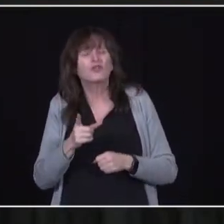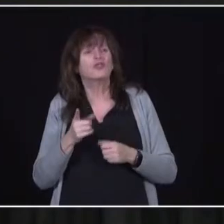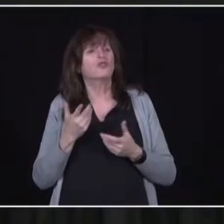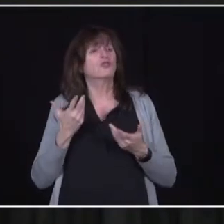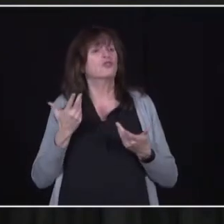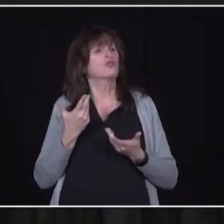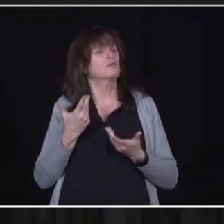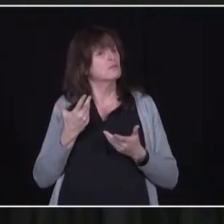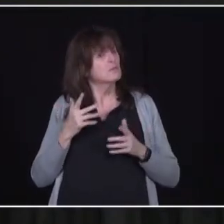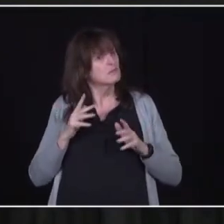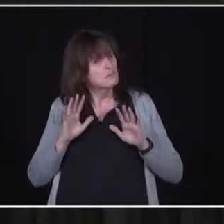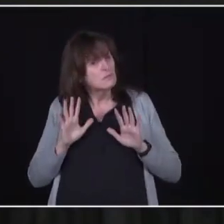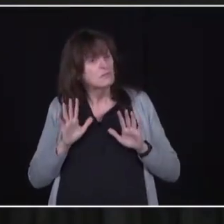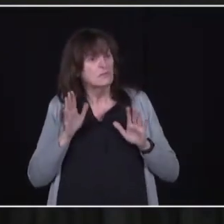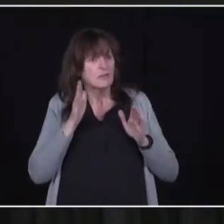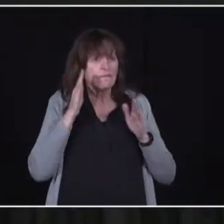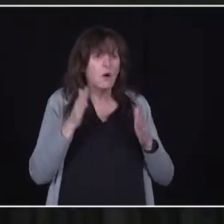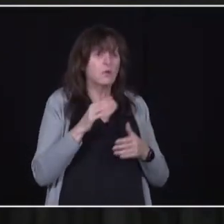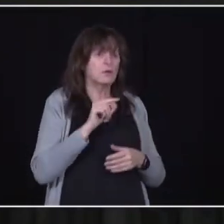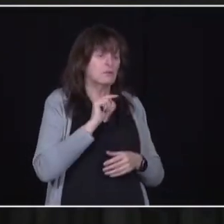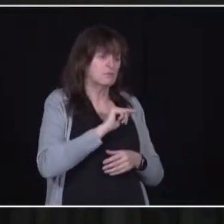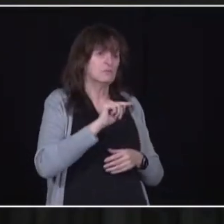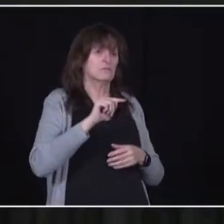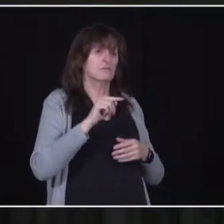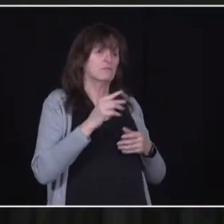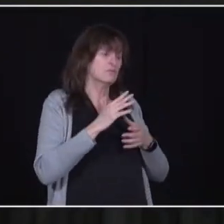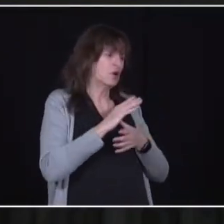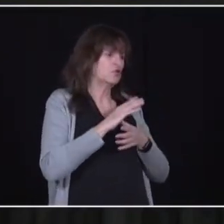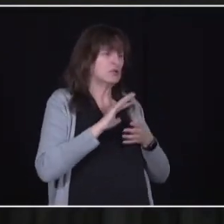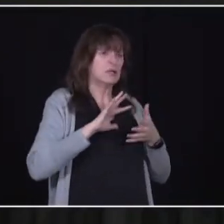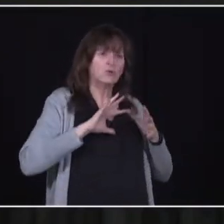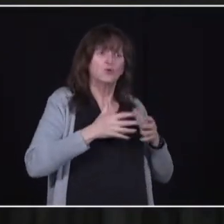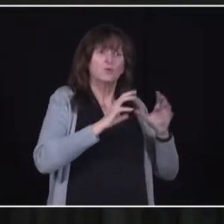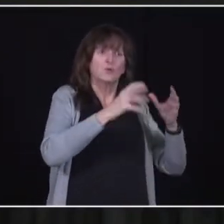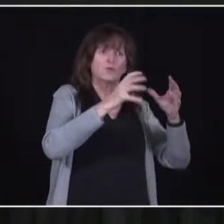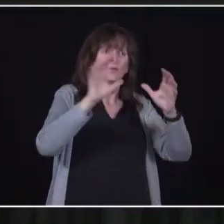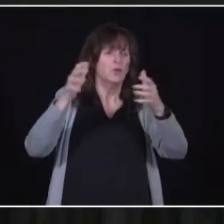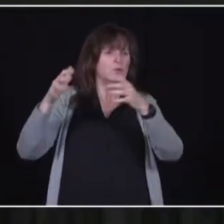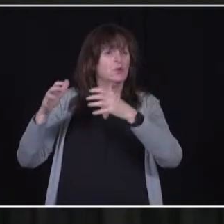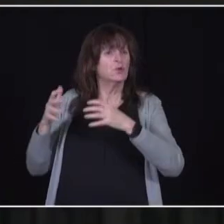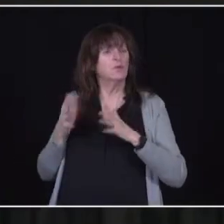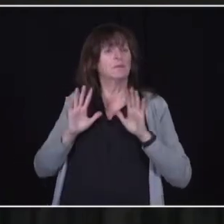the task at hand and making sure that we focus on those priority populations, make sure